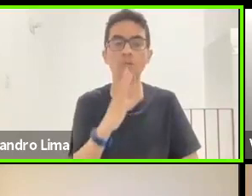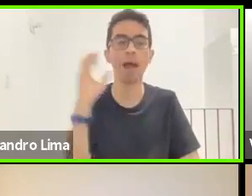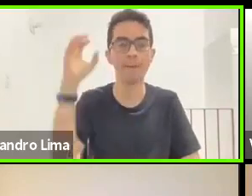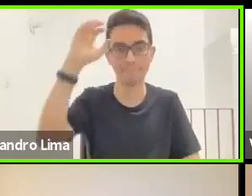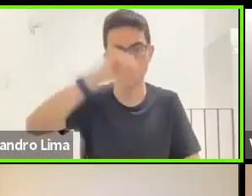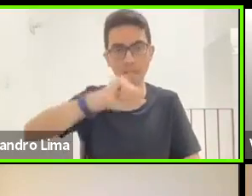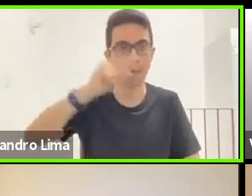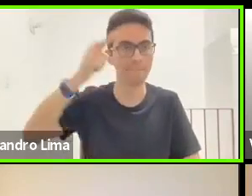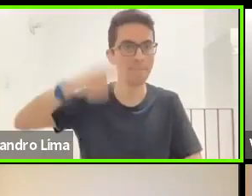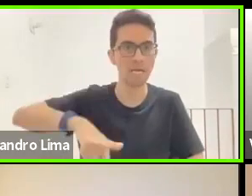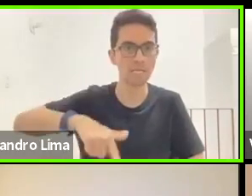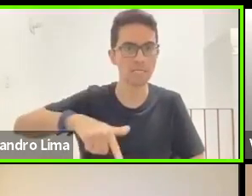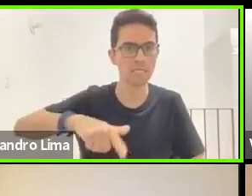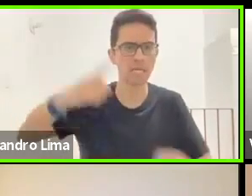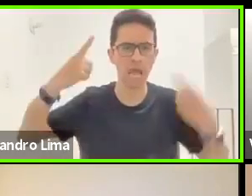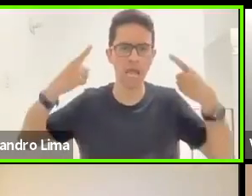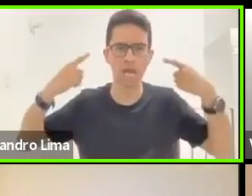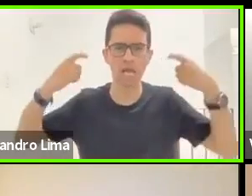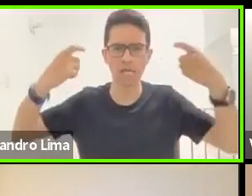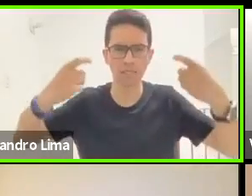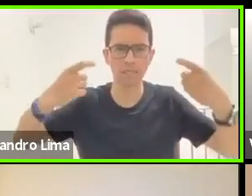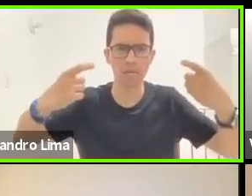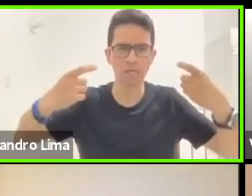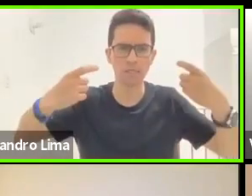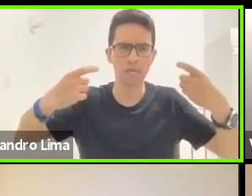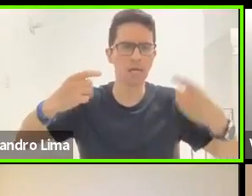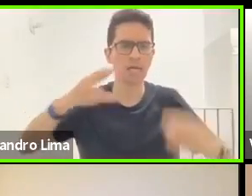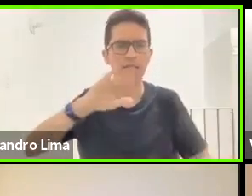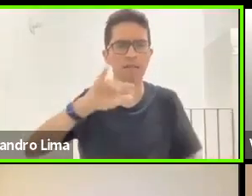after our civil war. ar in 1860 ar in 1868 1864